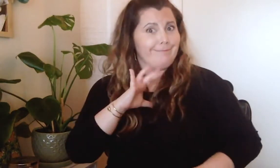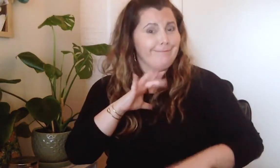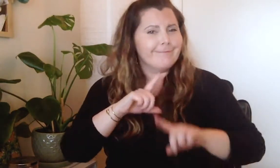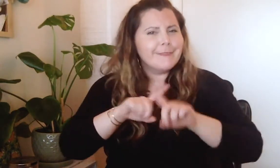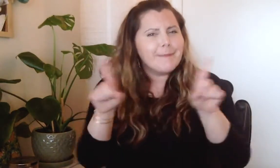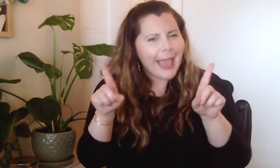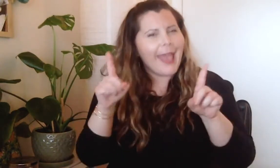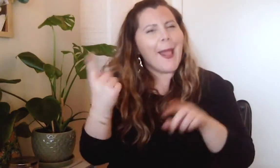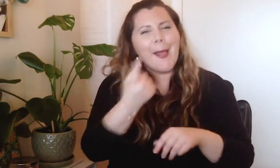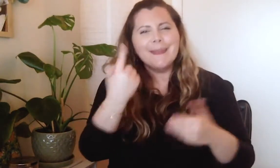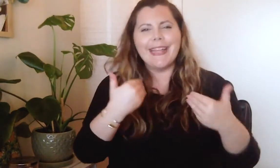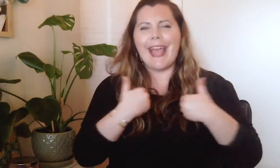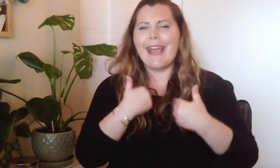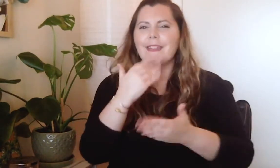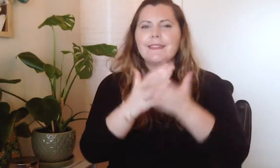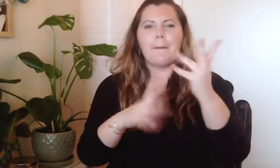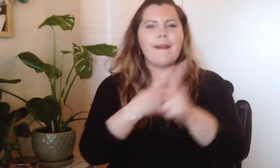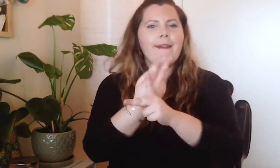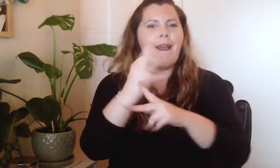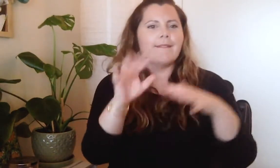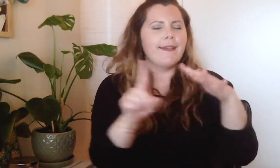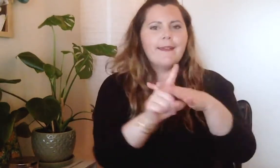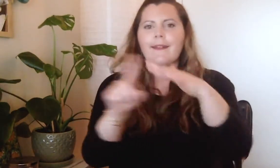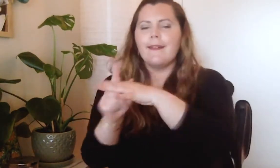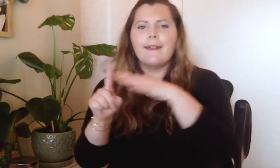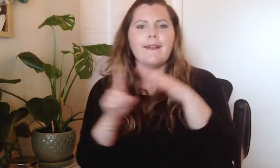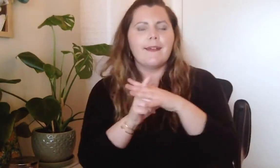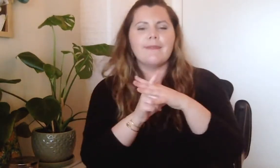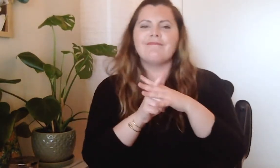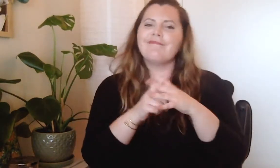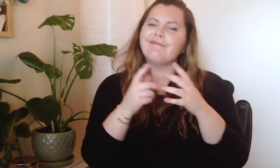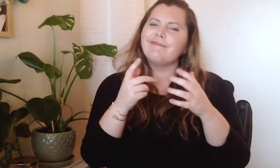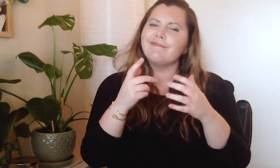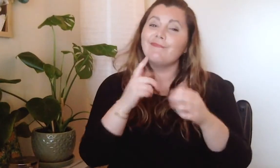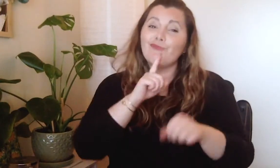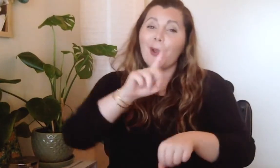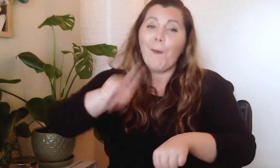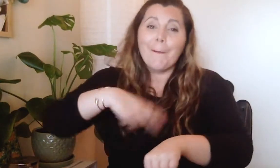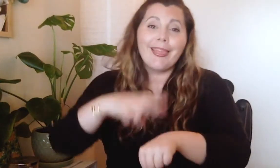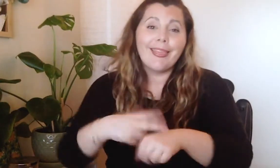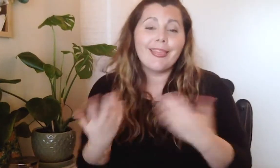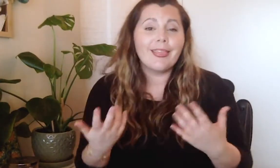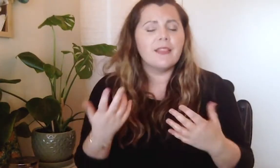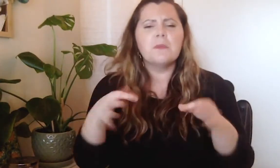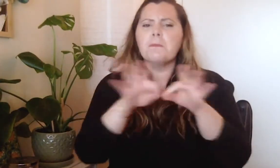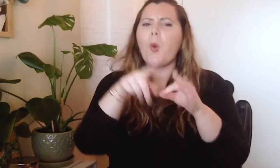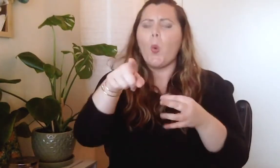but there is always the possibility of something going wrong. This is normal.